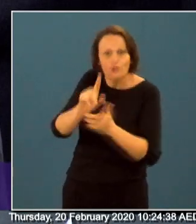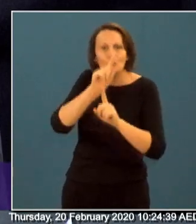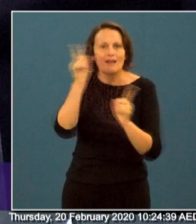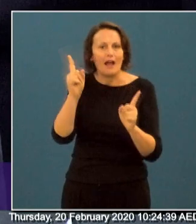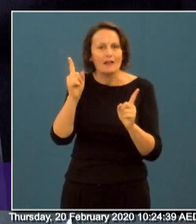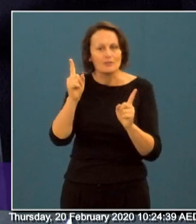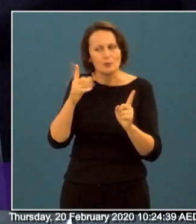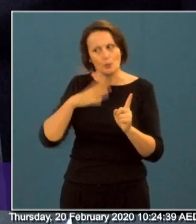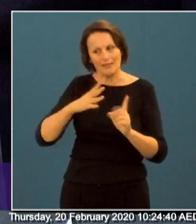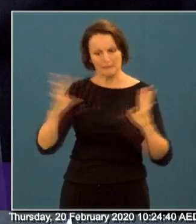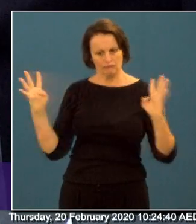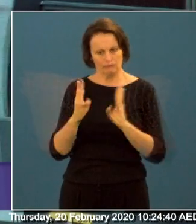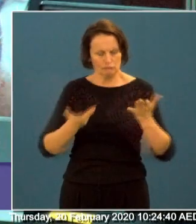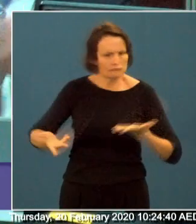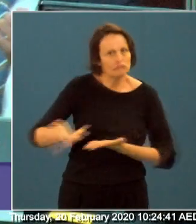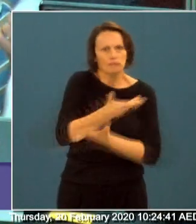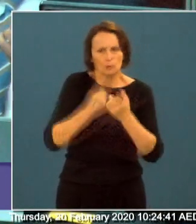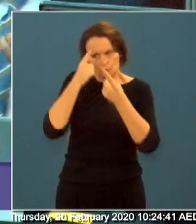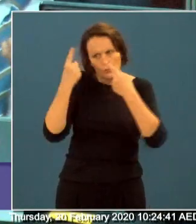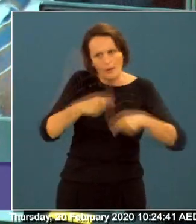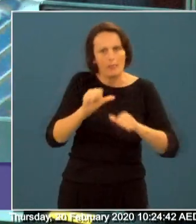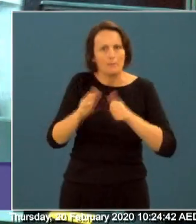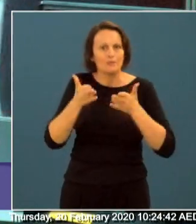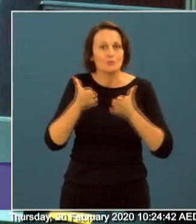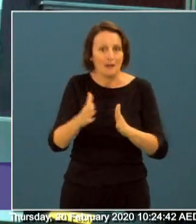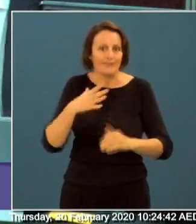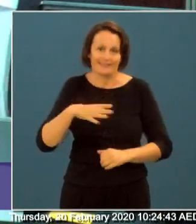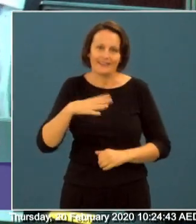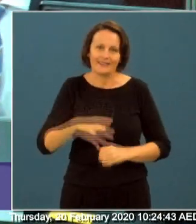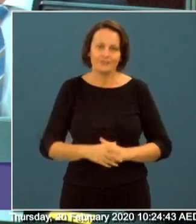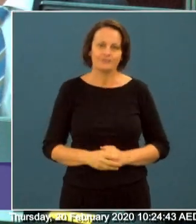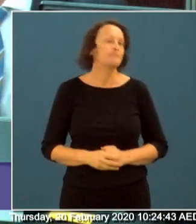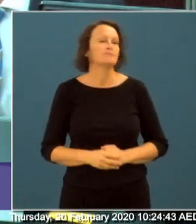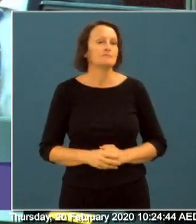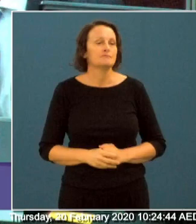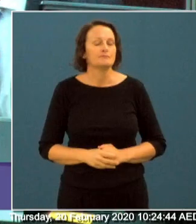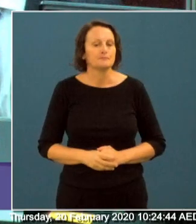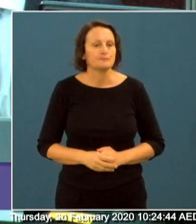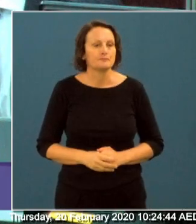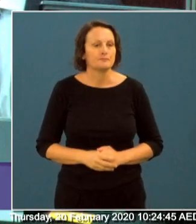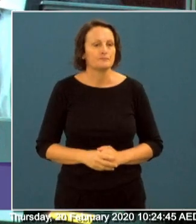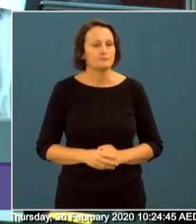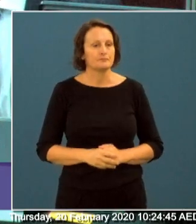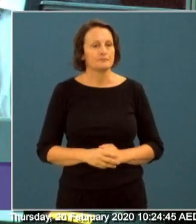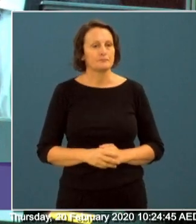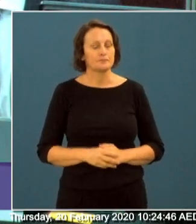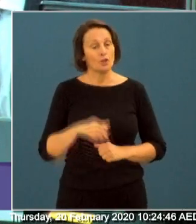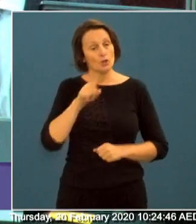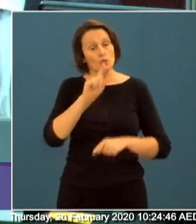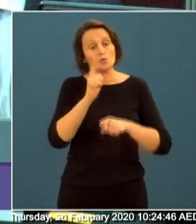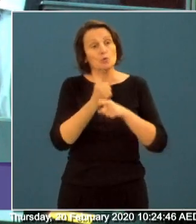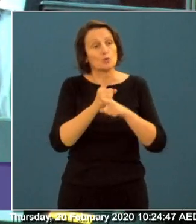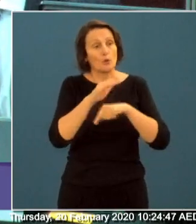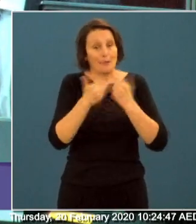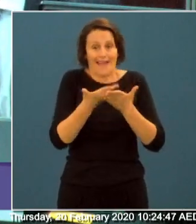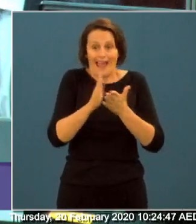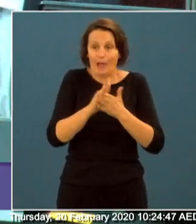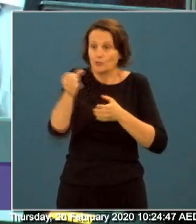You refer to workforce planning in your statement.